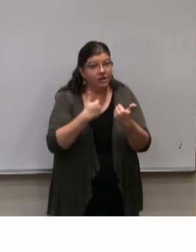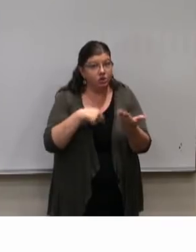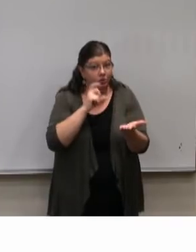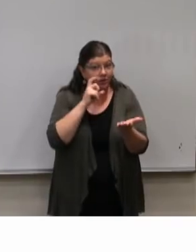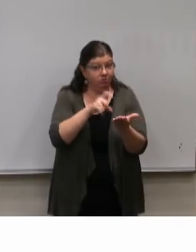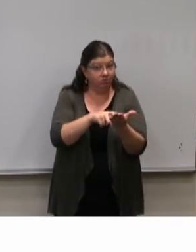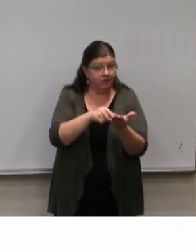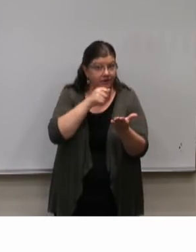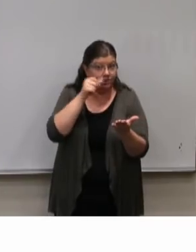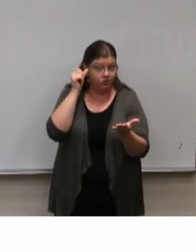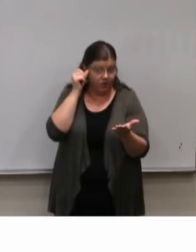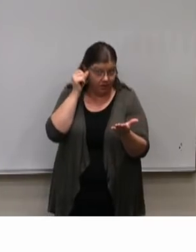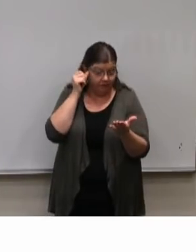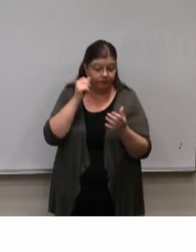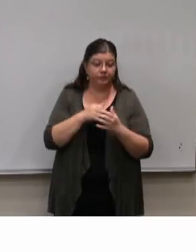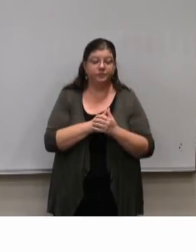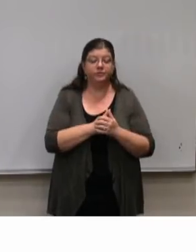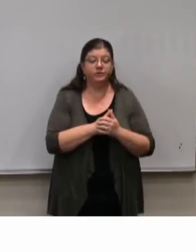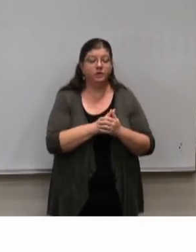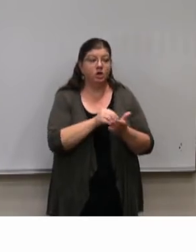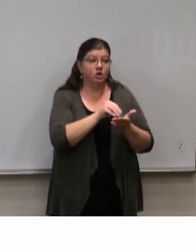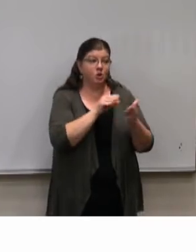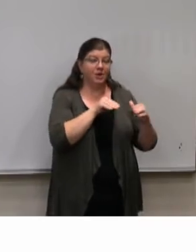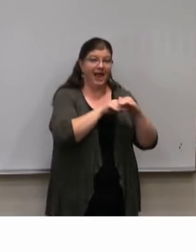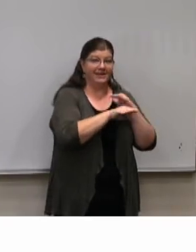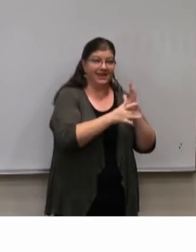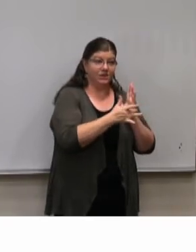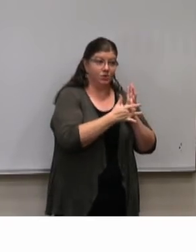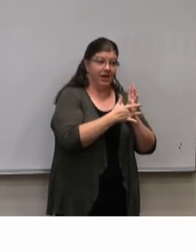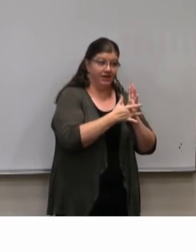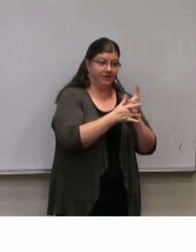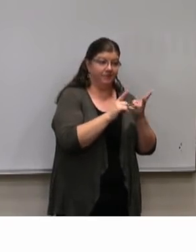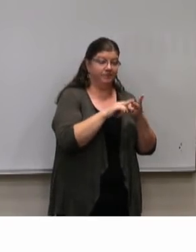student access to technology and student access to study space.